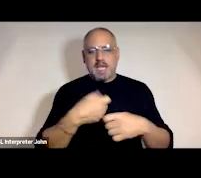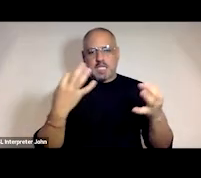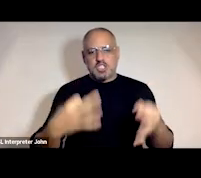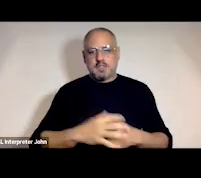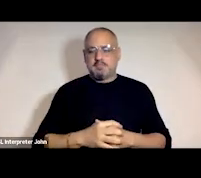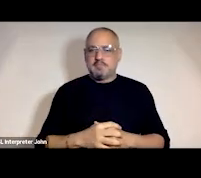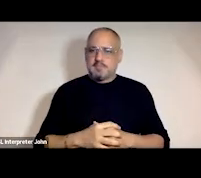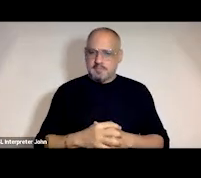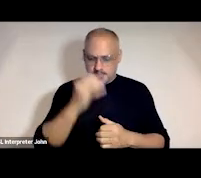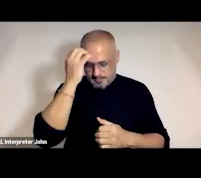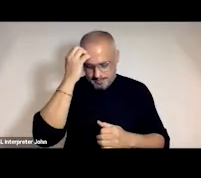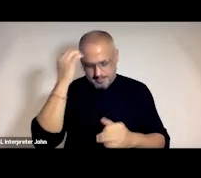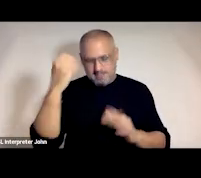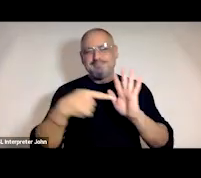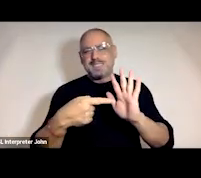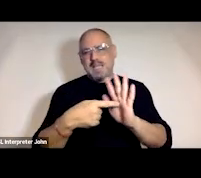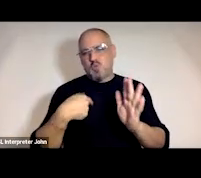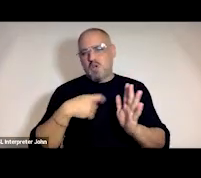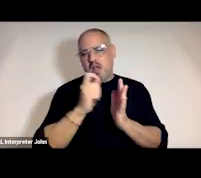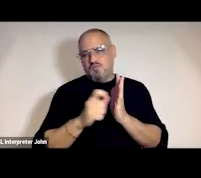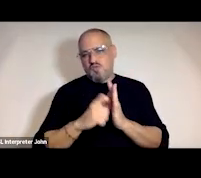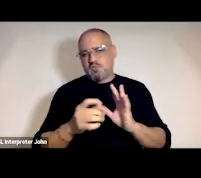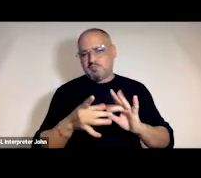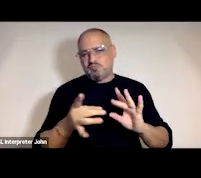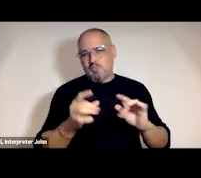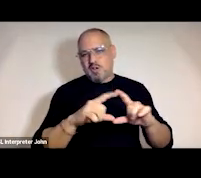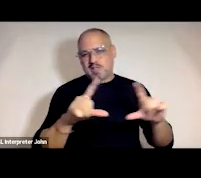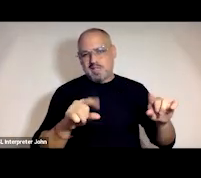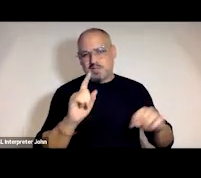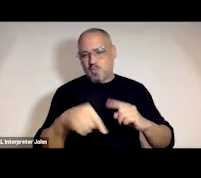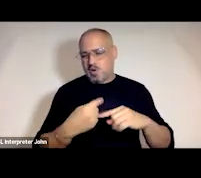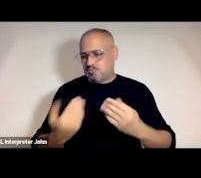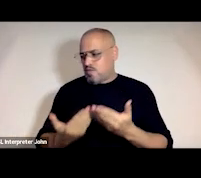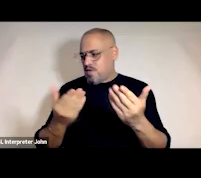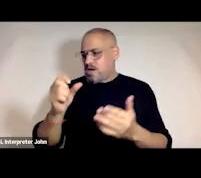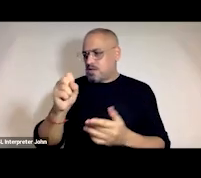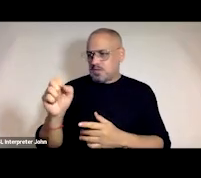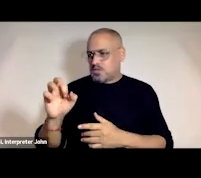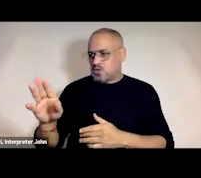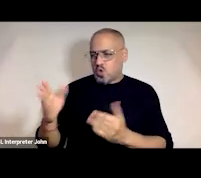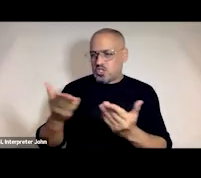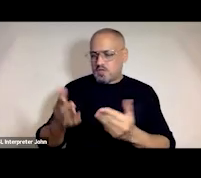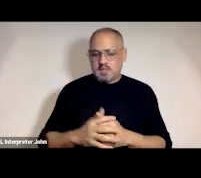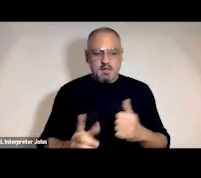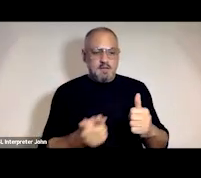So I'm going to give an example of what I wrote in the remarks section when I was providing SOAR services. So the first thing I would write in all caps